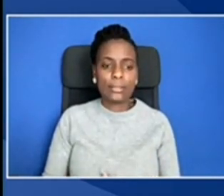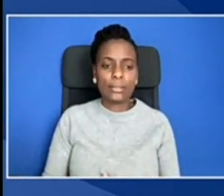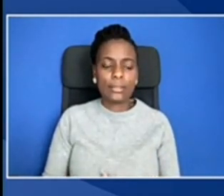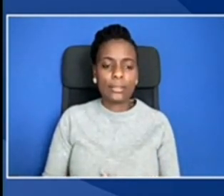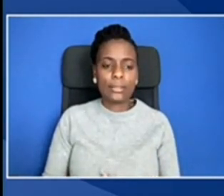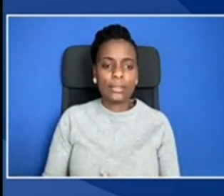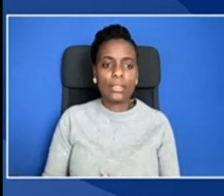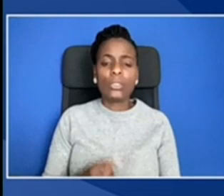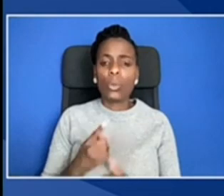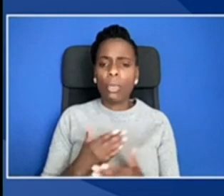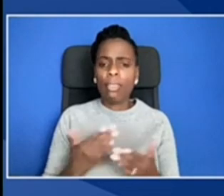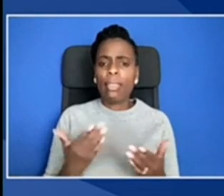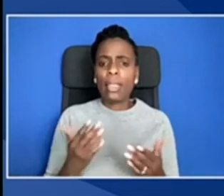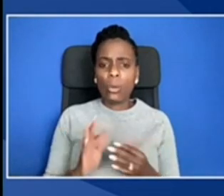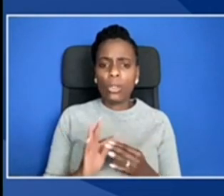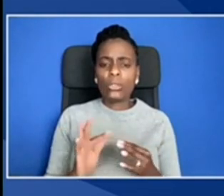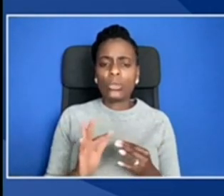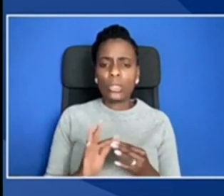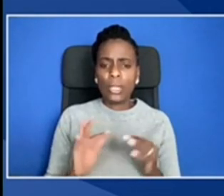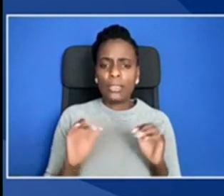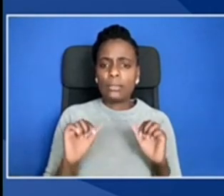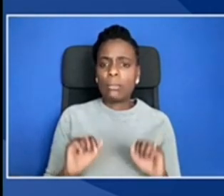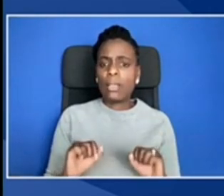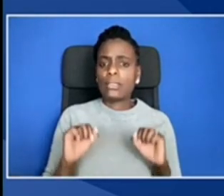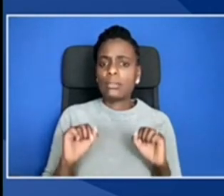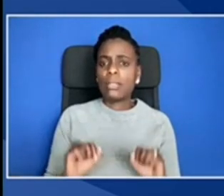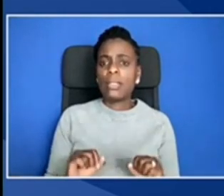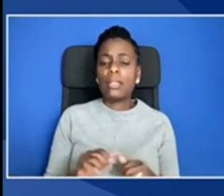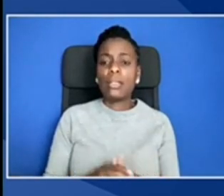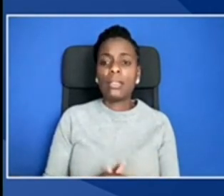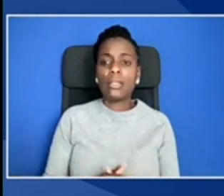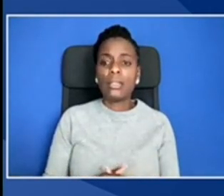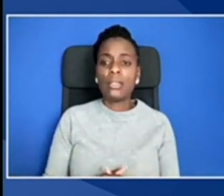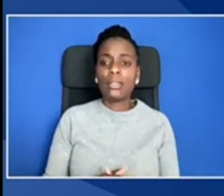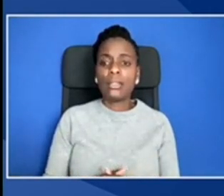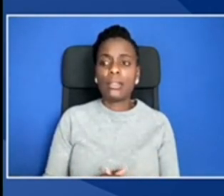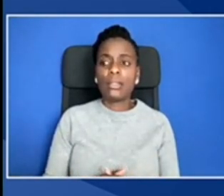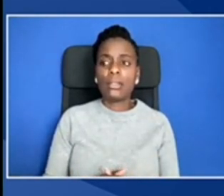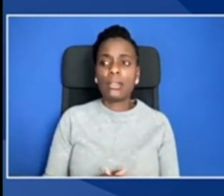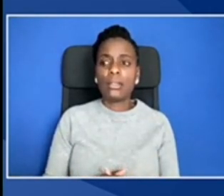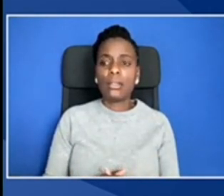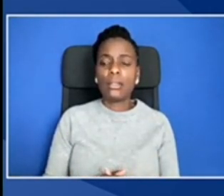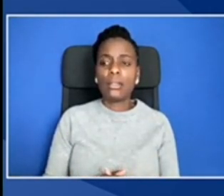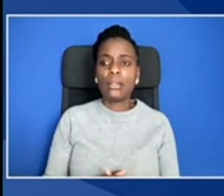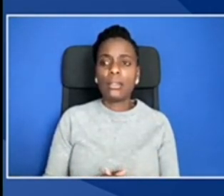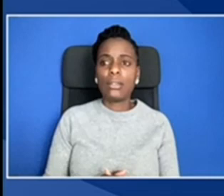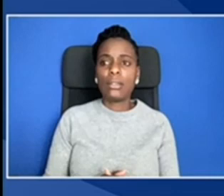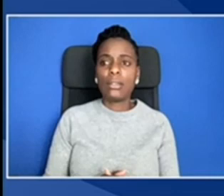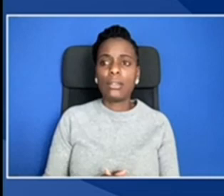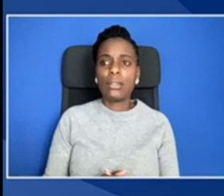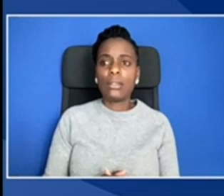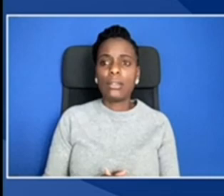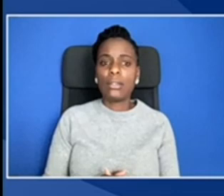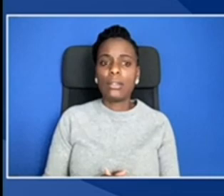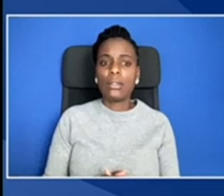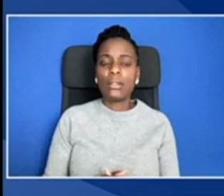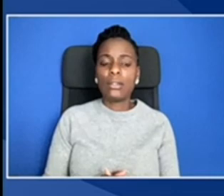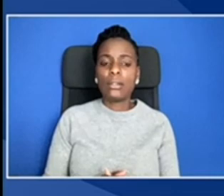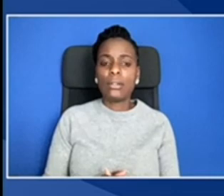in here as a possibility is people who have been, you know- have filed complaints